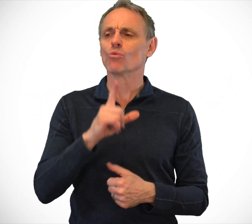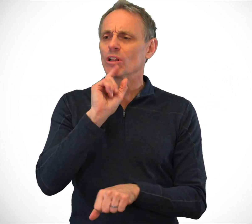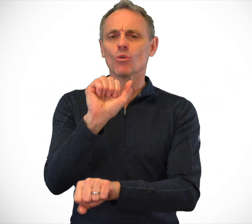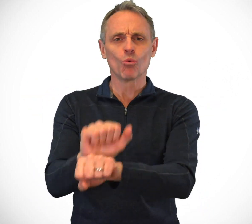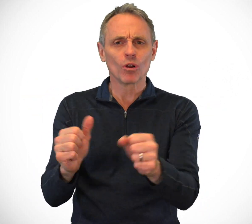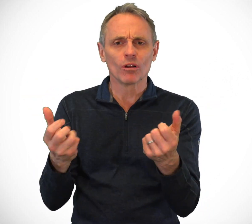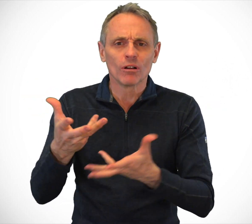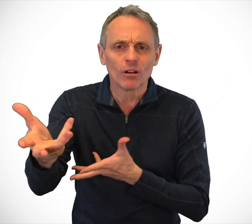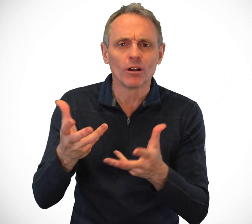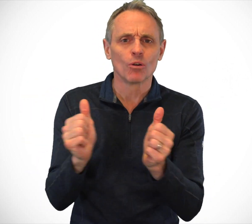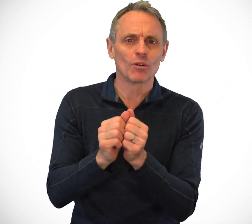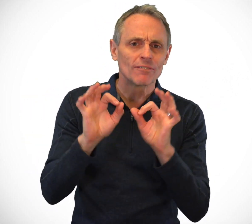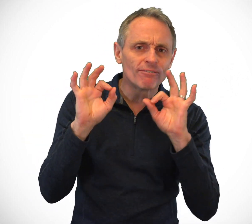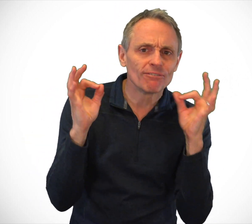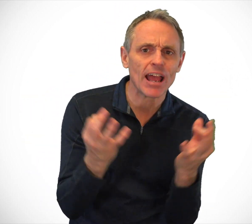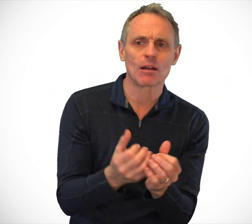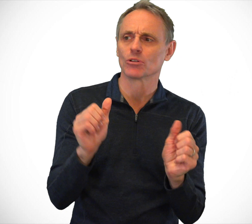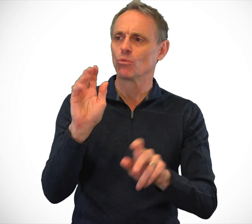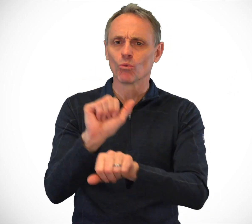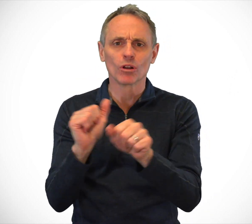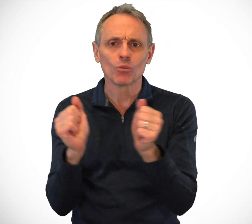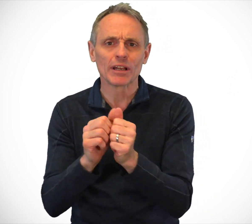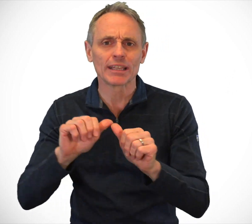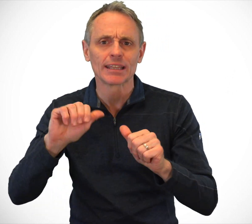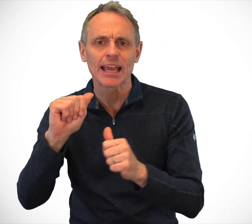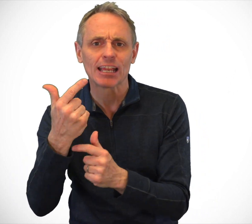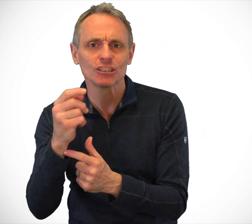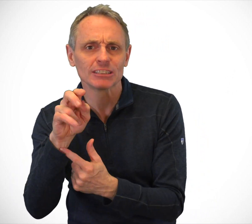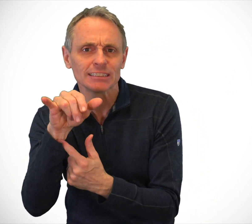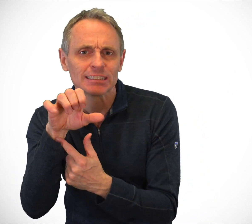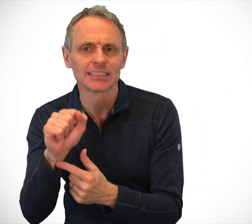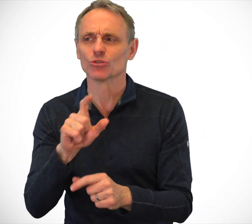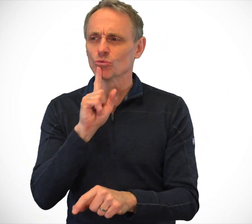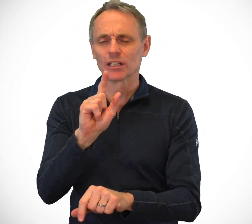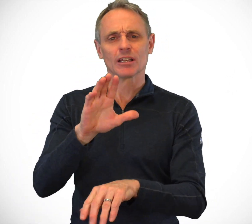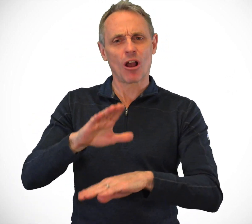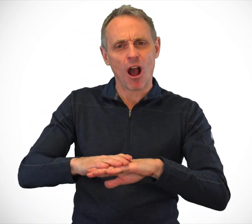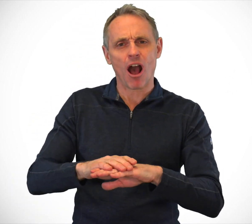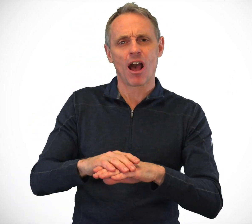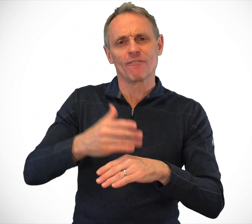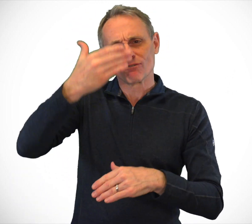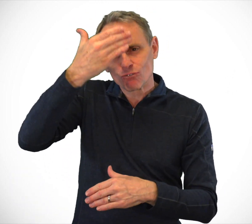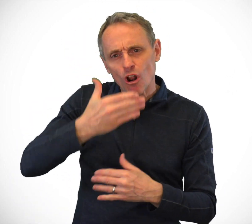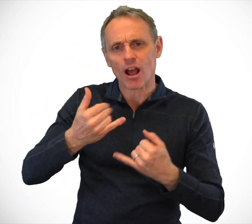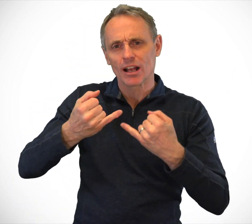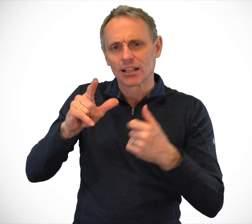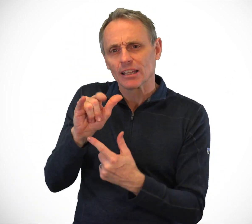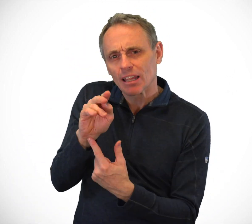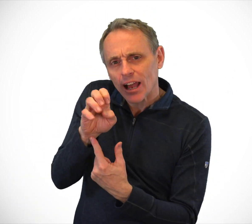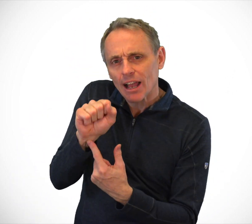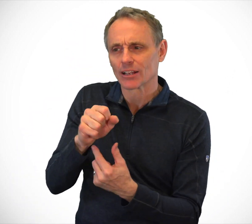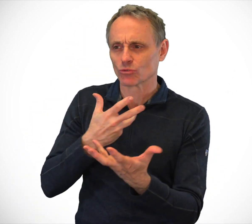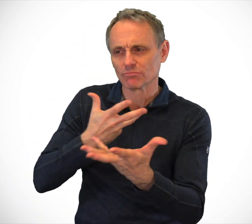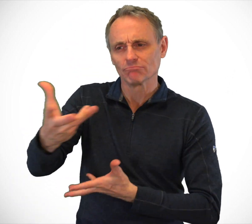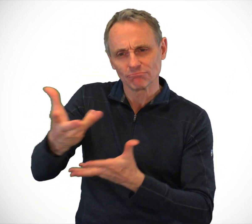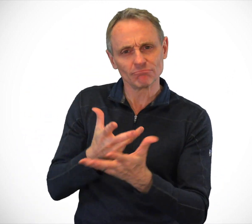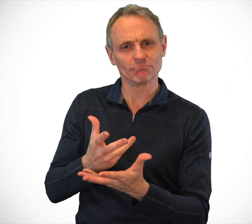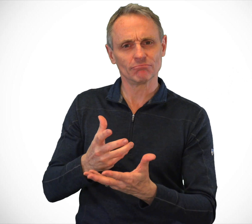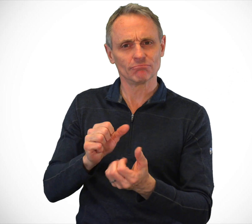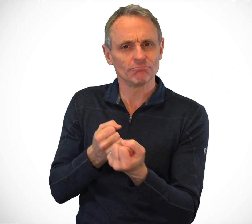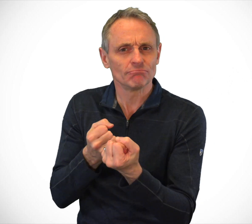and agencies. Really work on the front lines to engage in advocacy efforts and improve